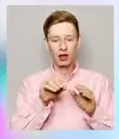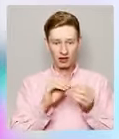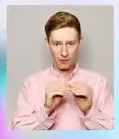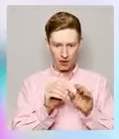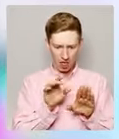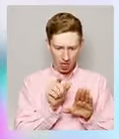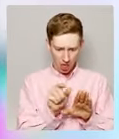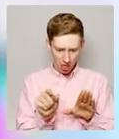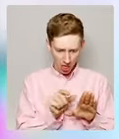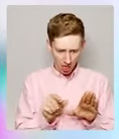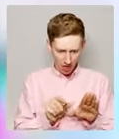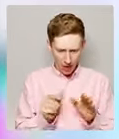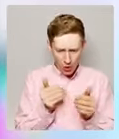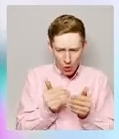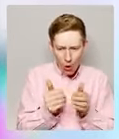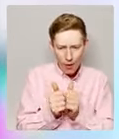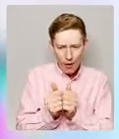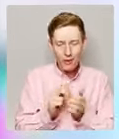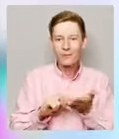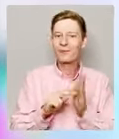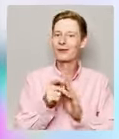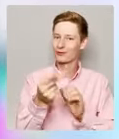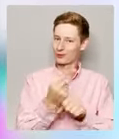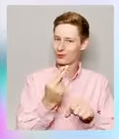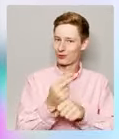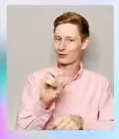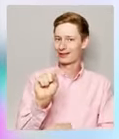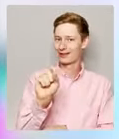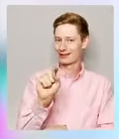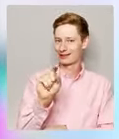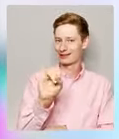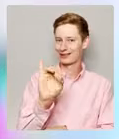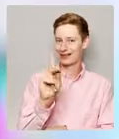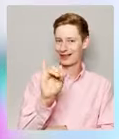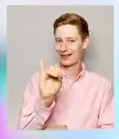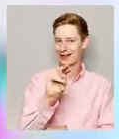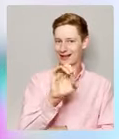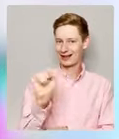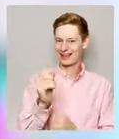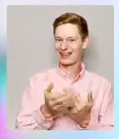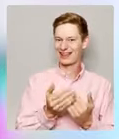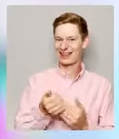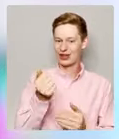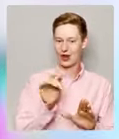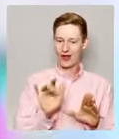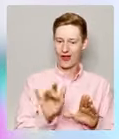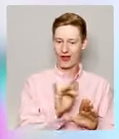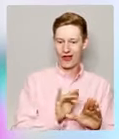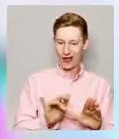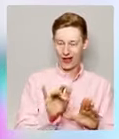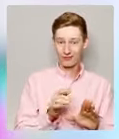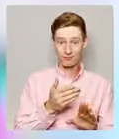so the stickiness described above can be used to make it easier to go between each one. Before the player knows the right code,